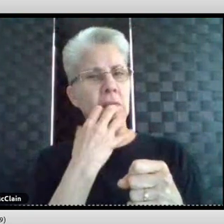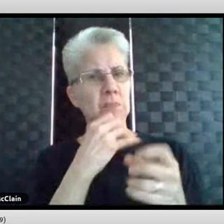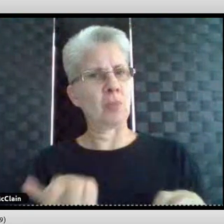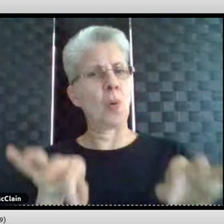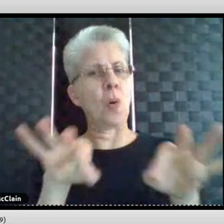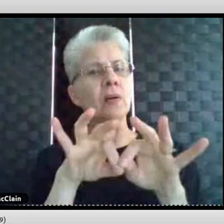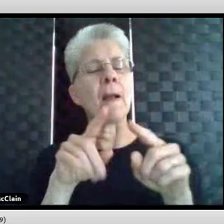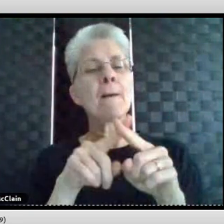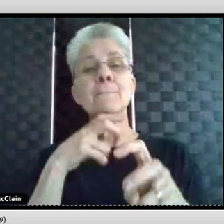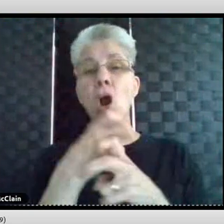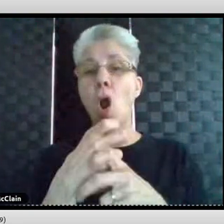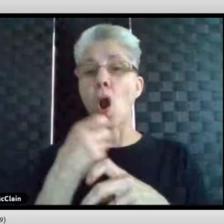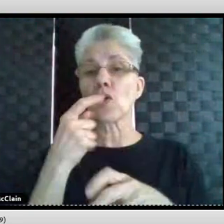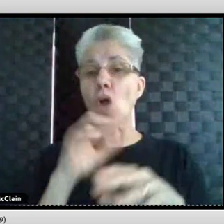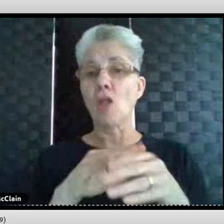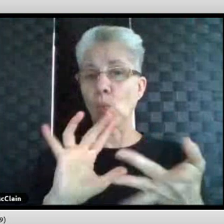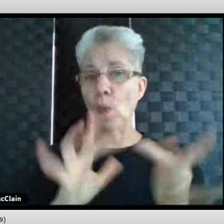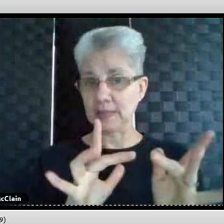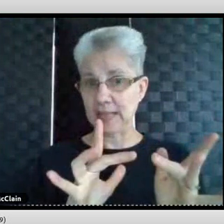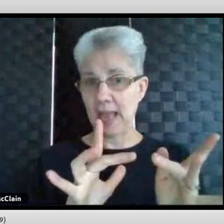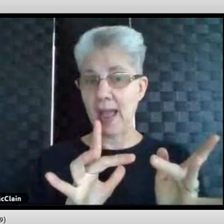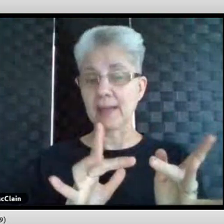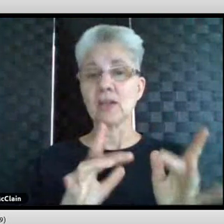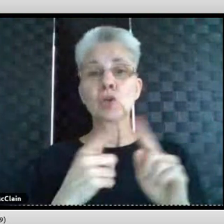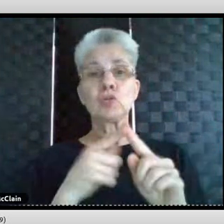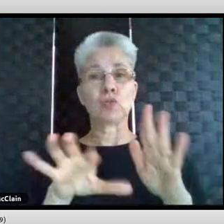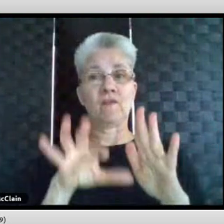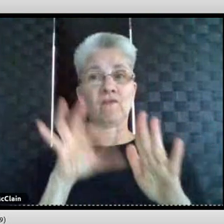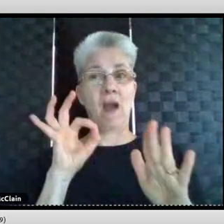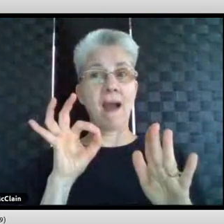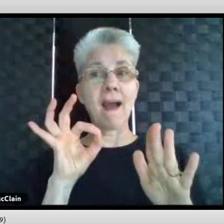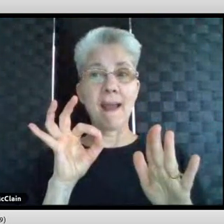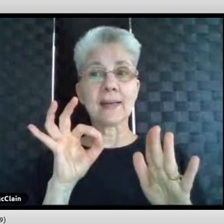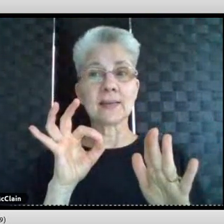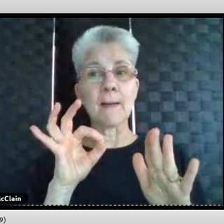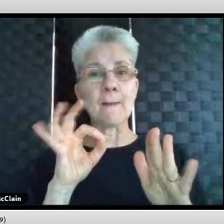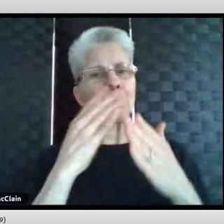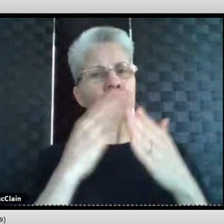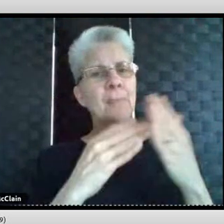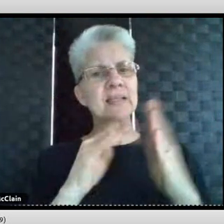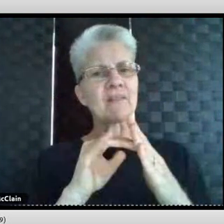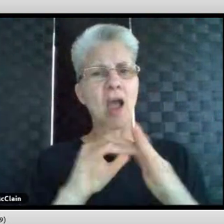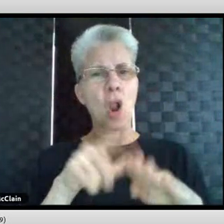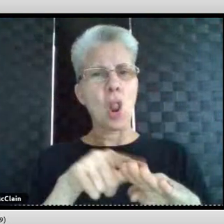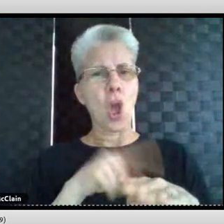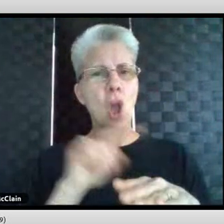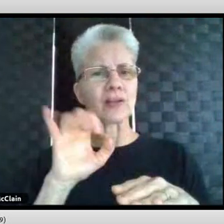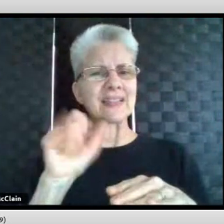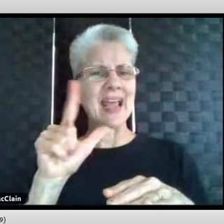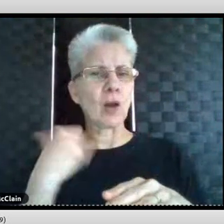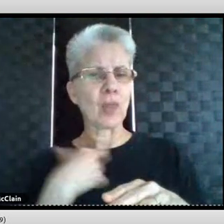But it's harder on the website to find the pieces of our long tail that we need to be paying attention to,